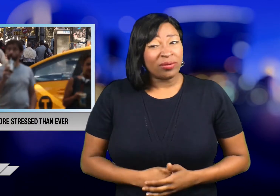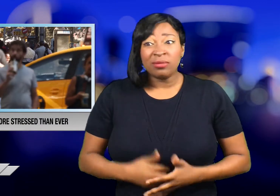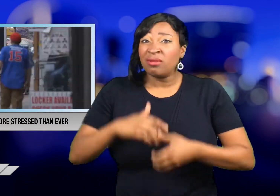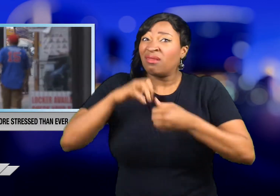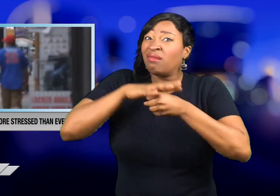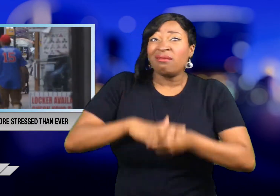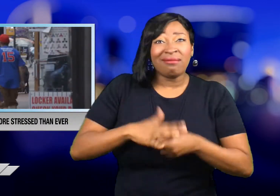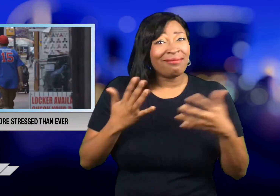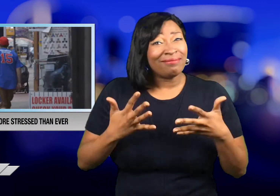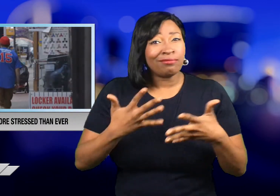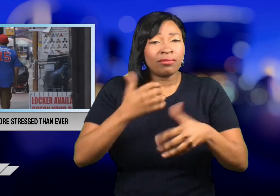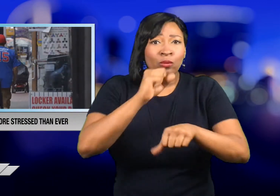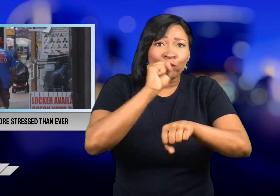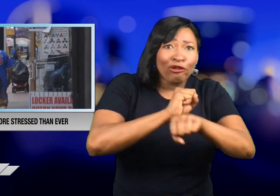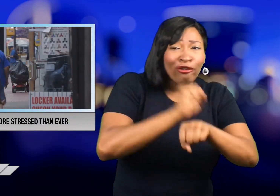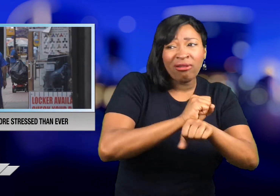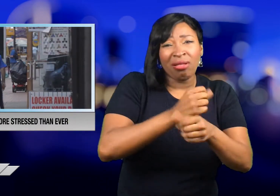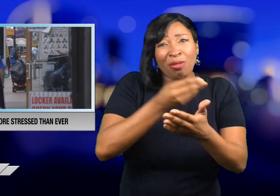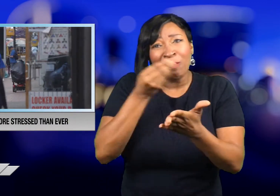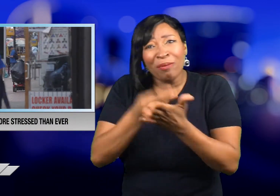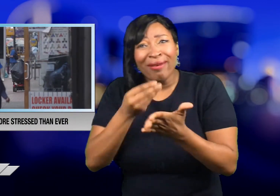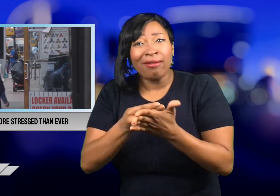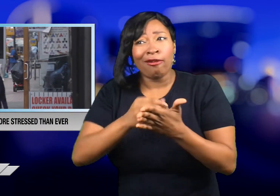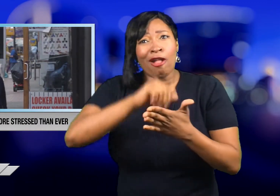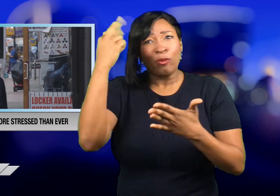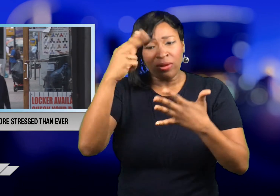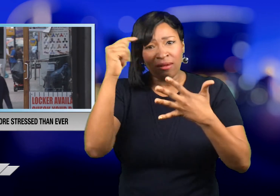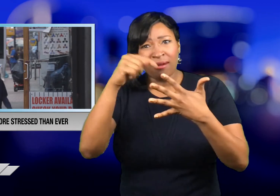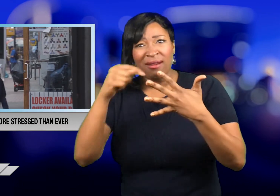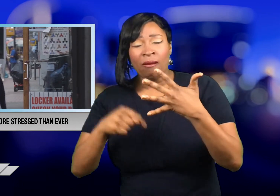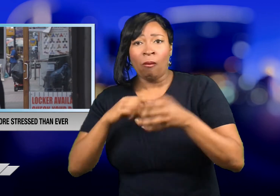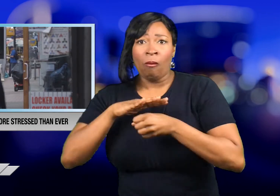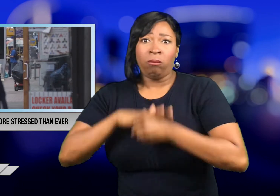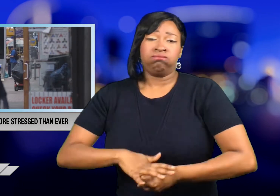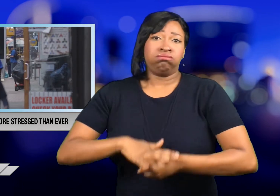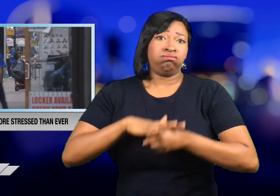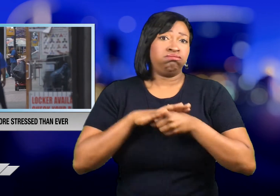Money and work were the other causes of stress.